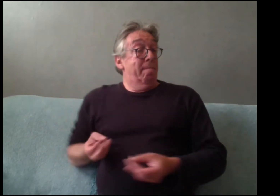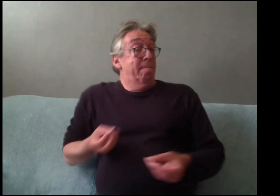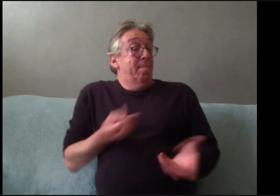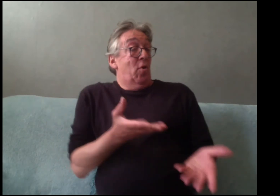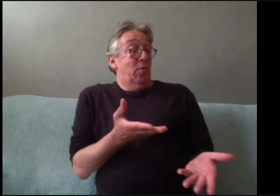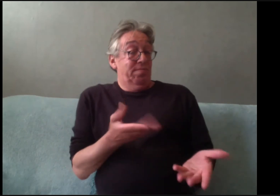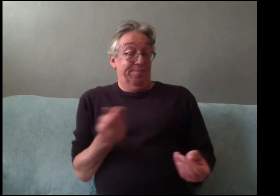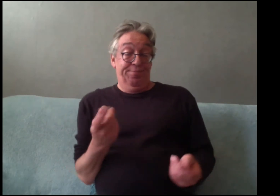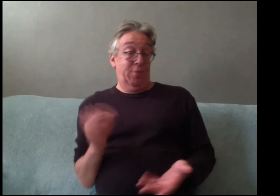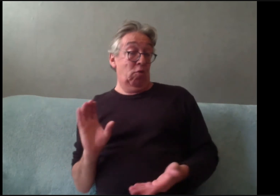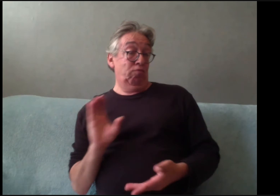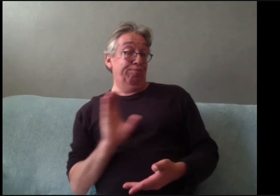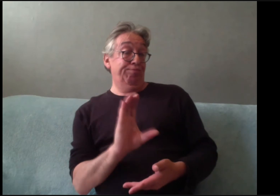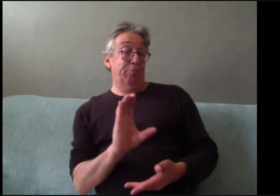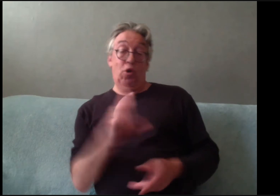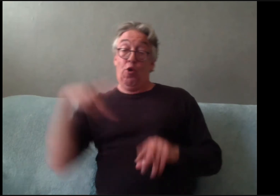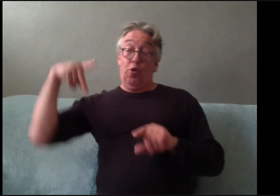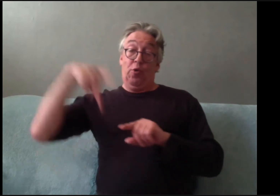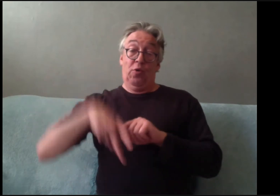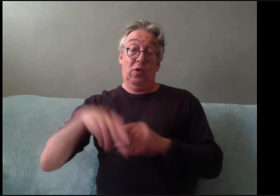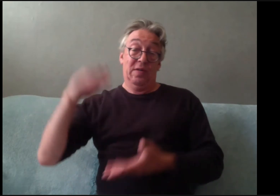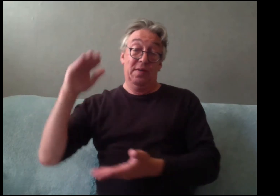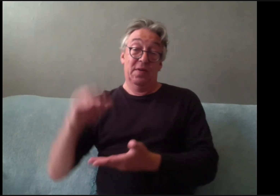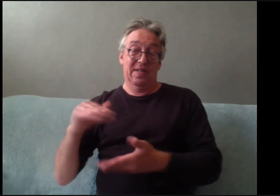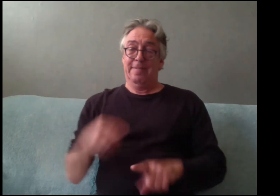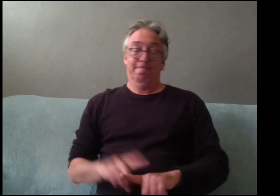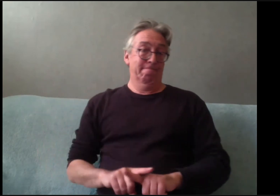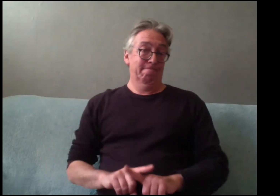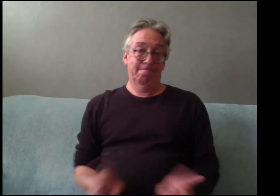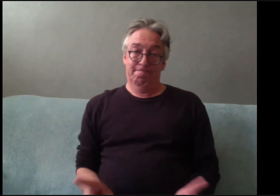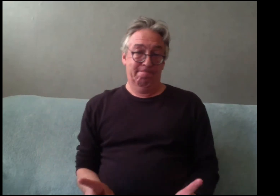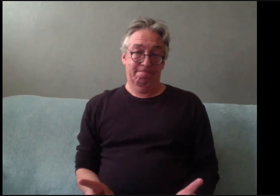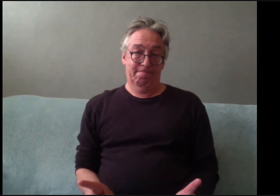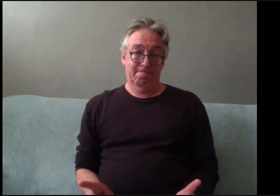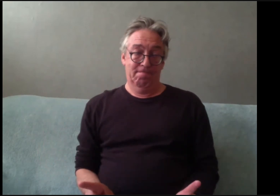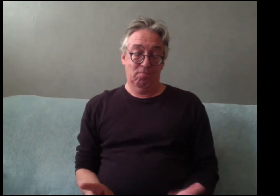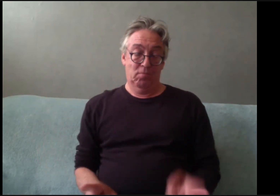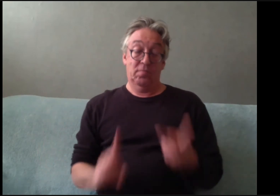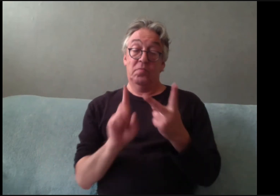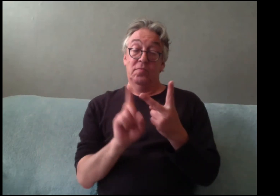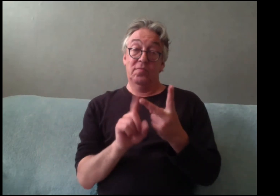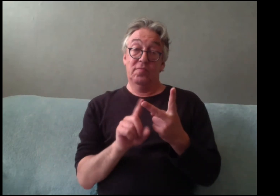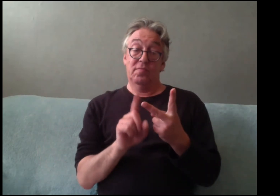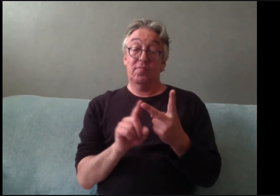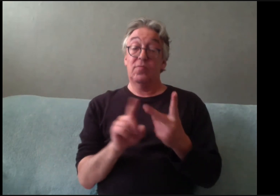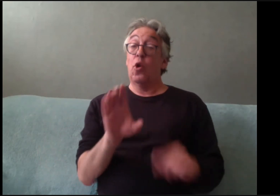Second: The post COVID-19 response must be comprehensive,